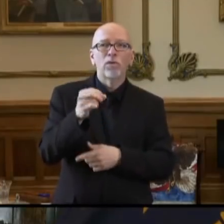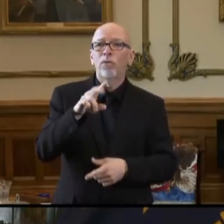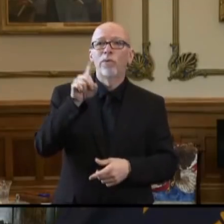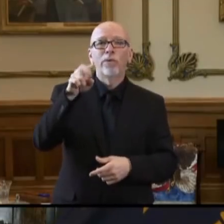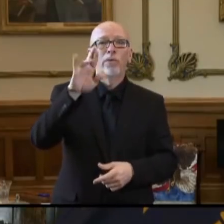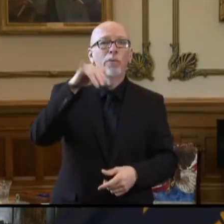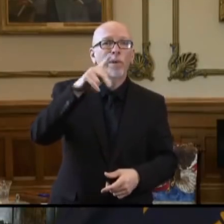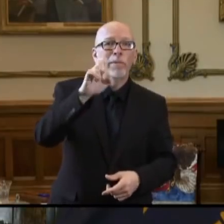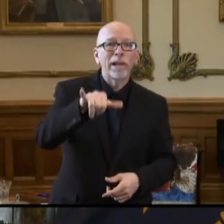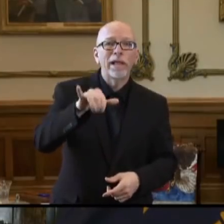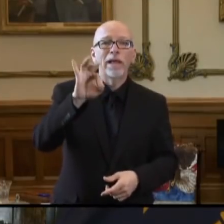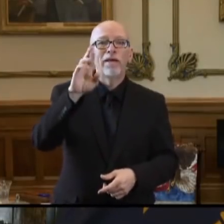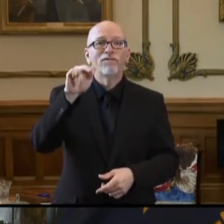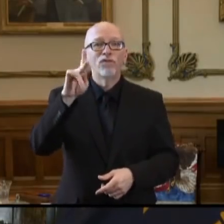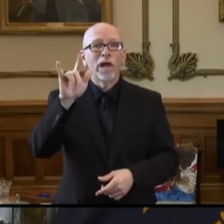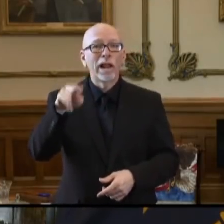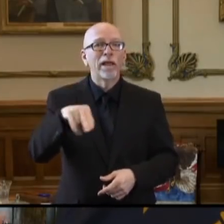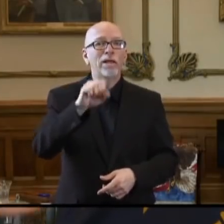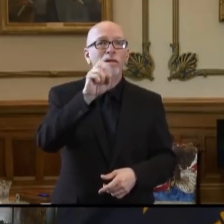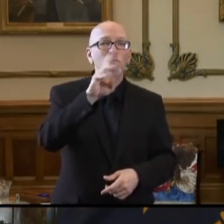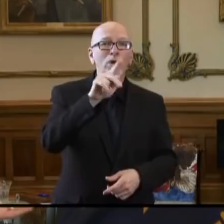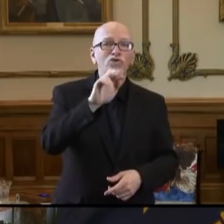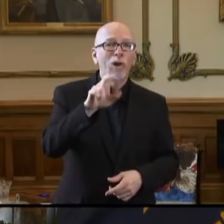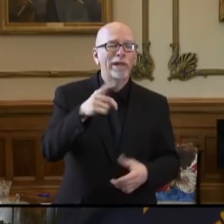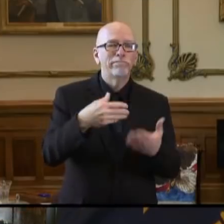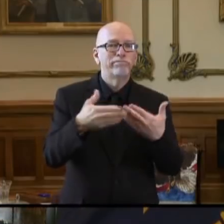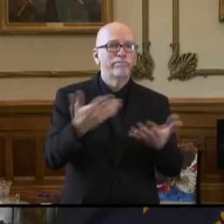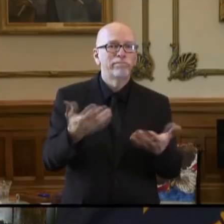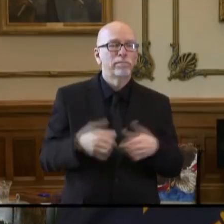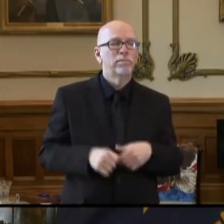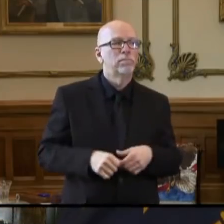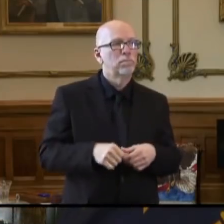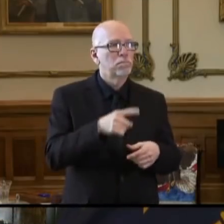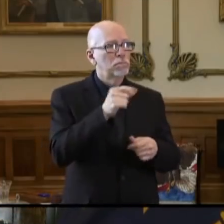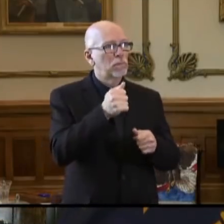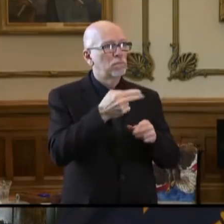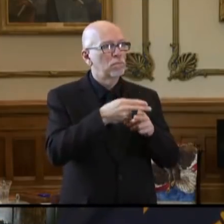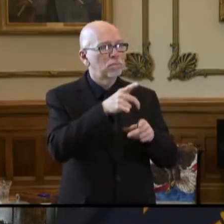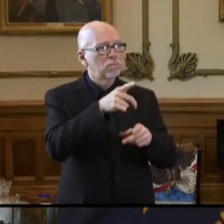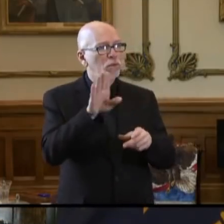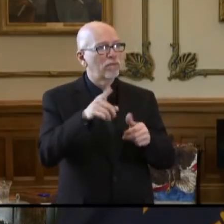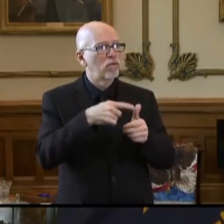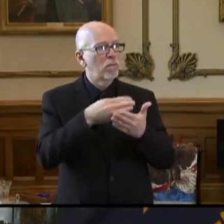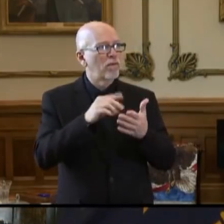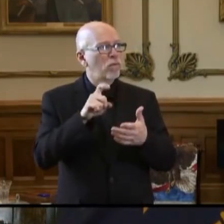YES, WE'RE LOOKING AT ALL 92 COUNTIES WHETHER YOU'RE MARION OR HAMILTON OR JOHNSON OR YOU KNOW REALLY FRANKLIN OR